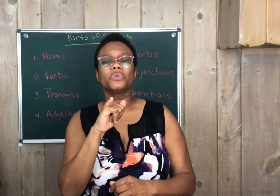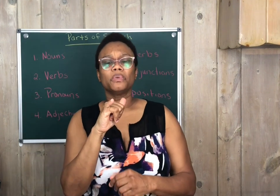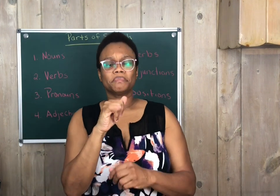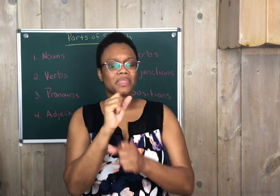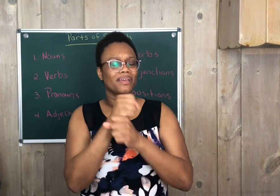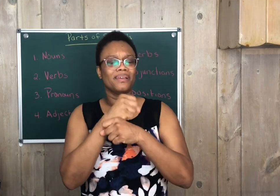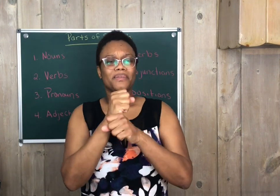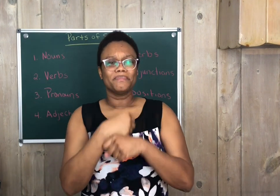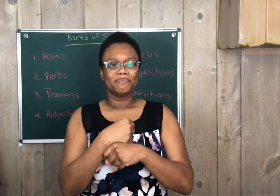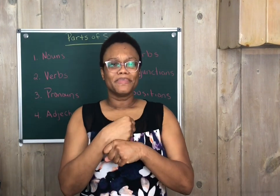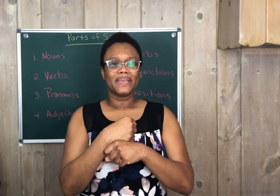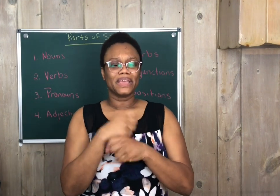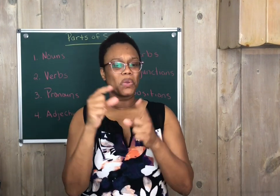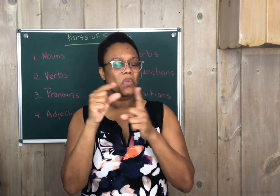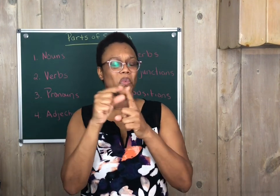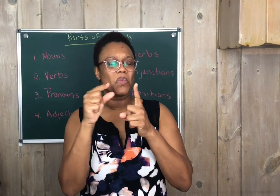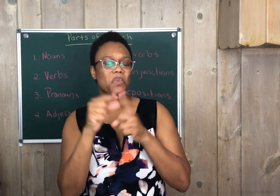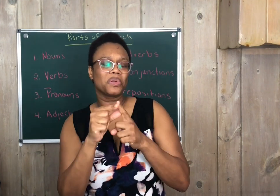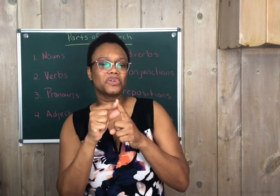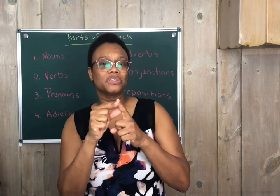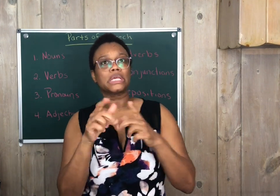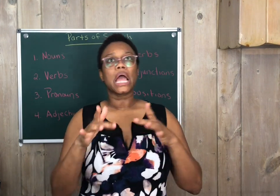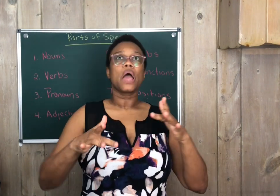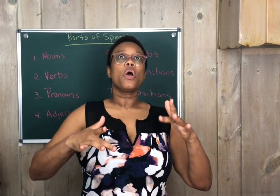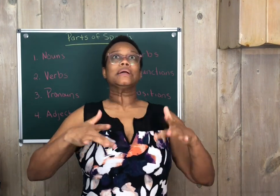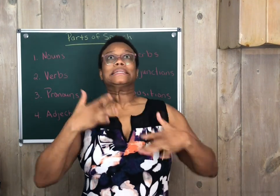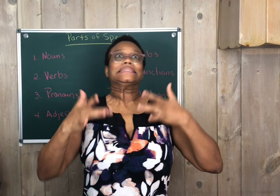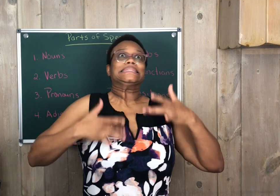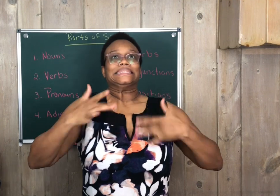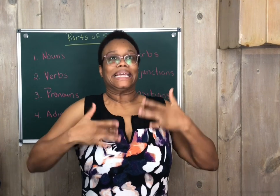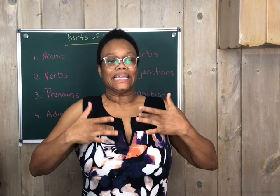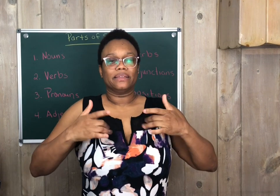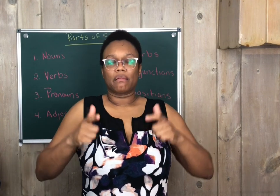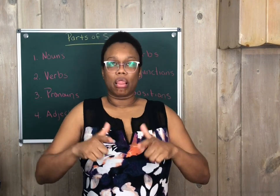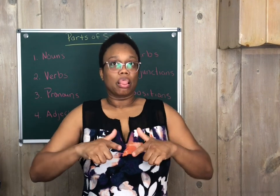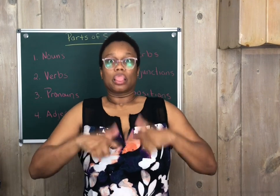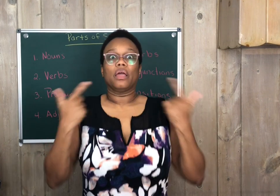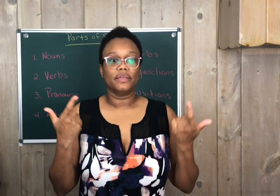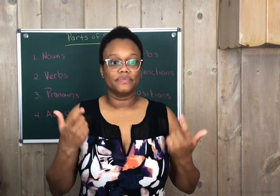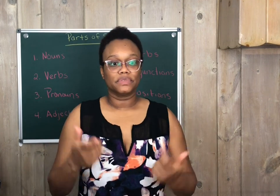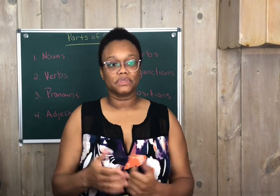Adverbs also make words more exciting and lively